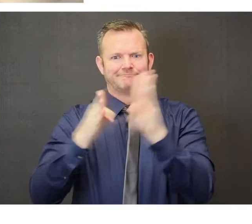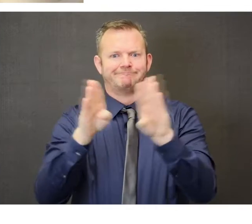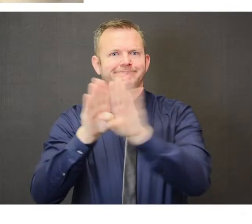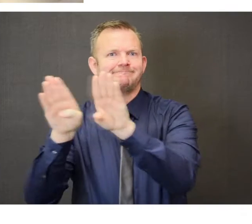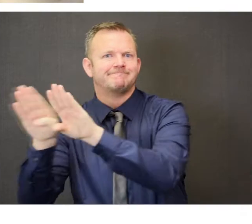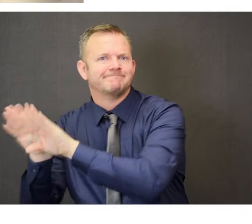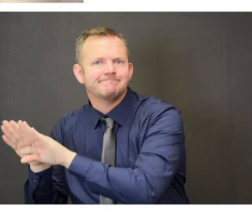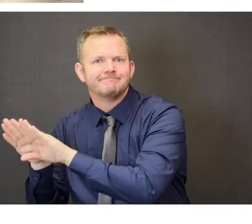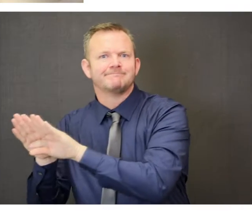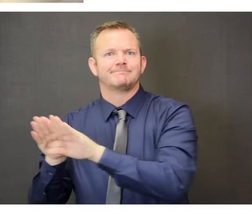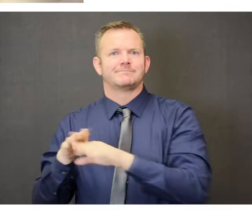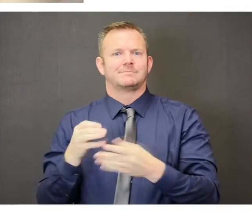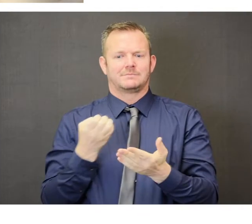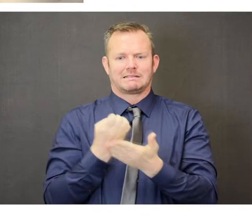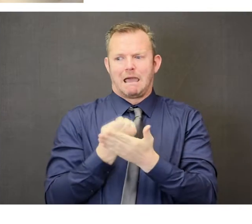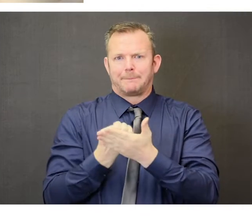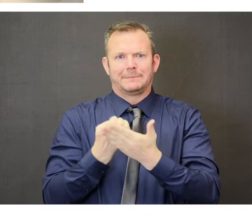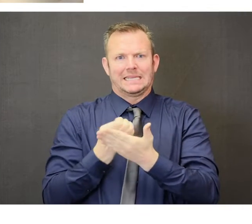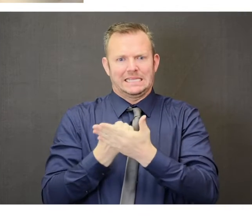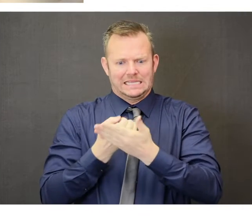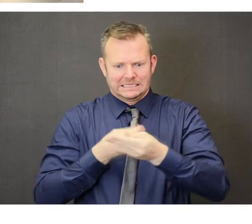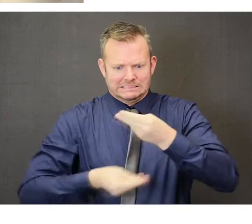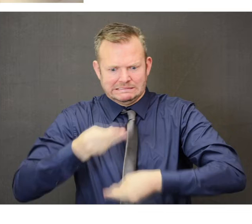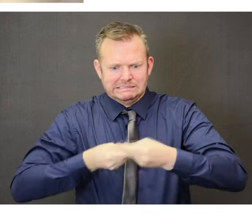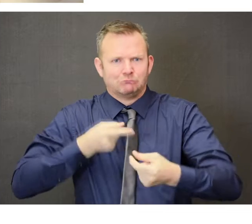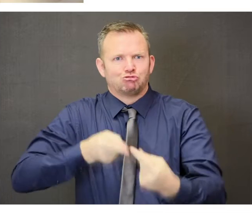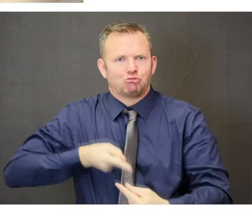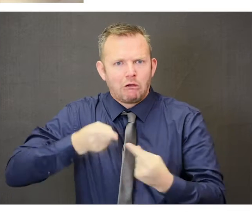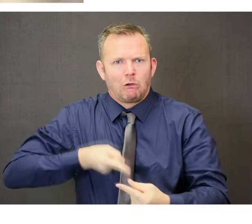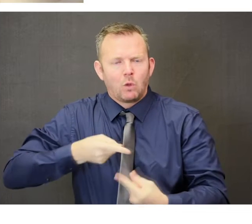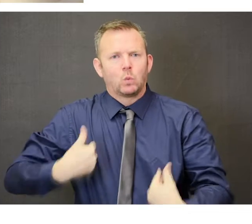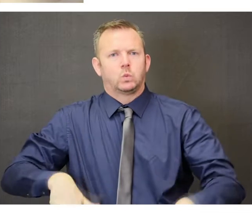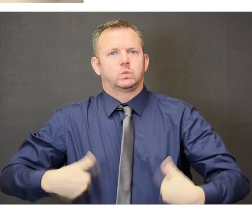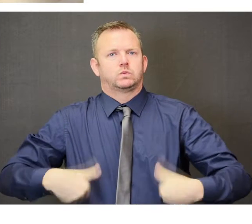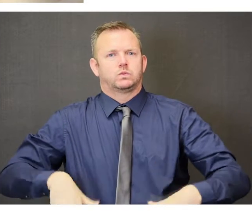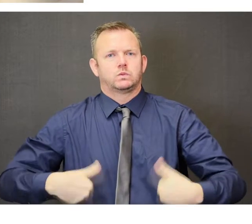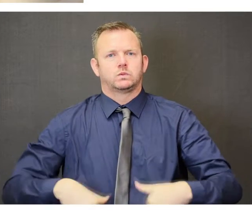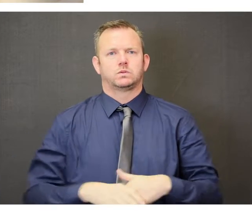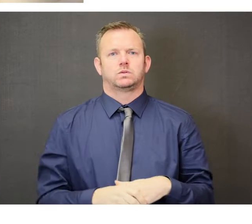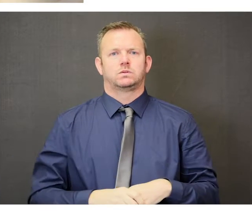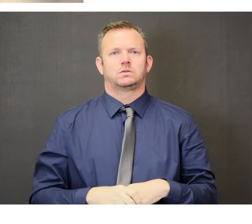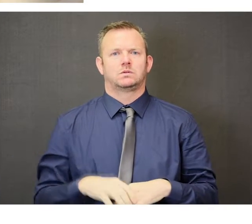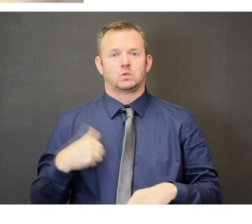We as language professionals are facing incredible stress and anxiety